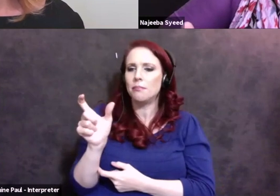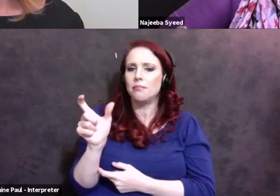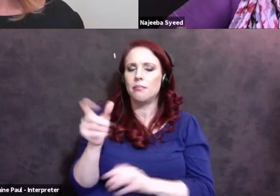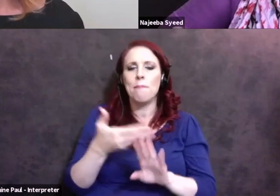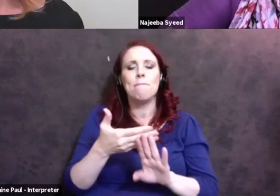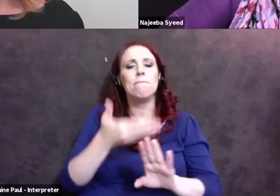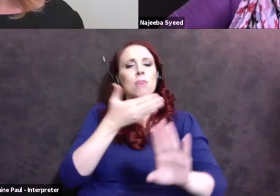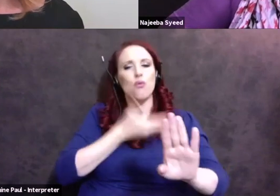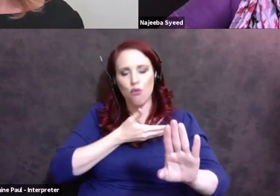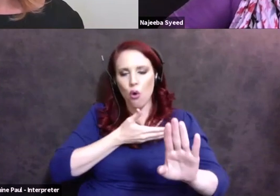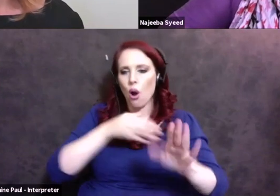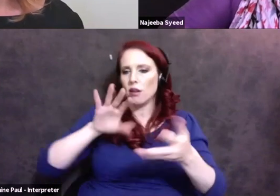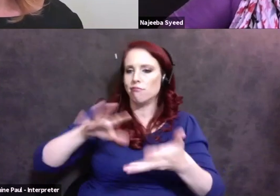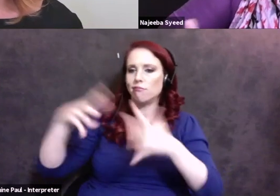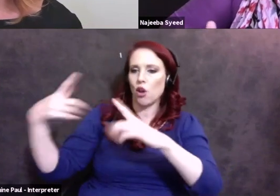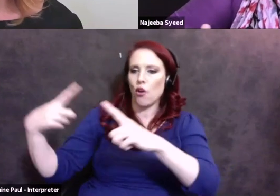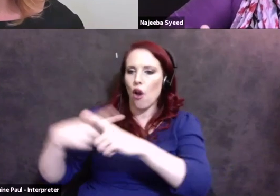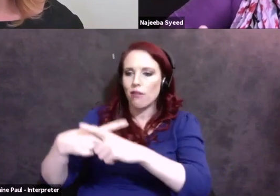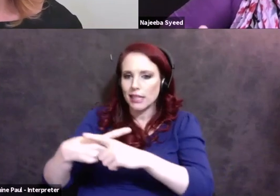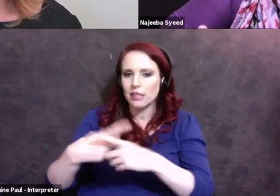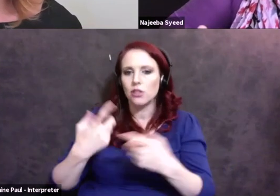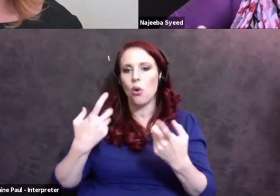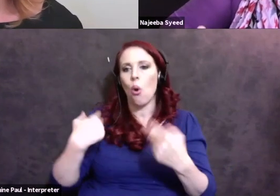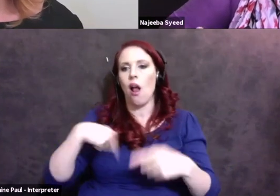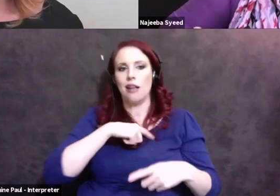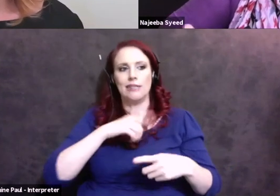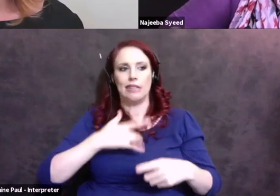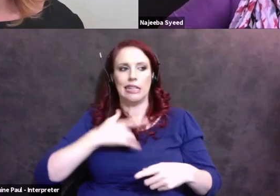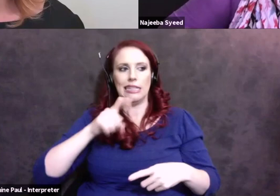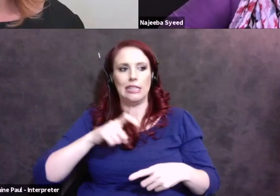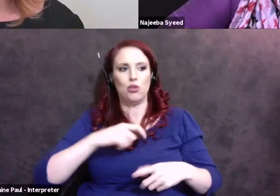is an instigation of us having to be defensive. I will give you an example.